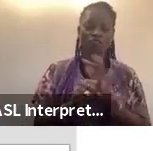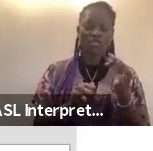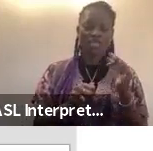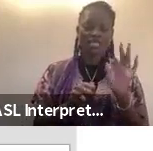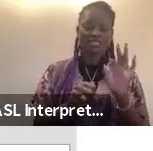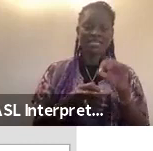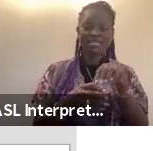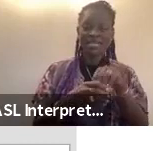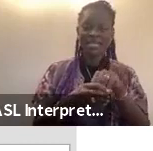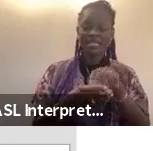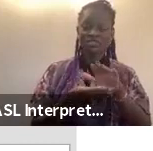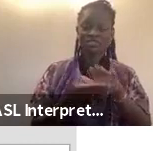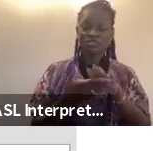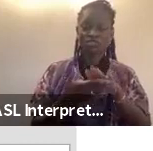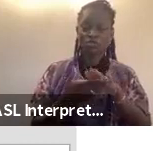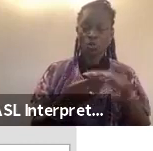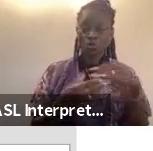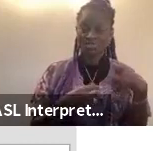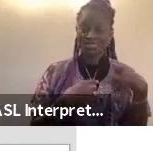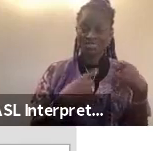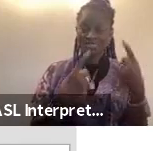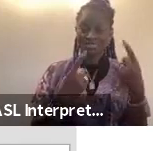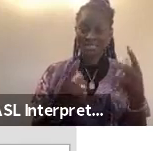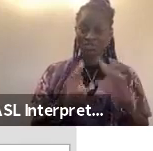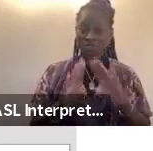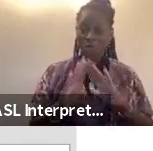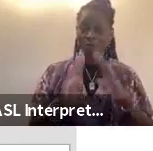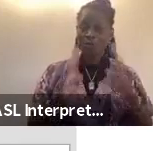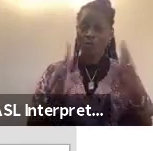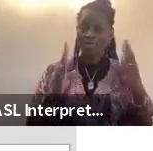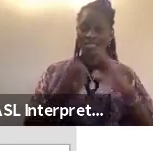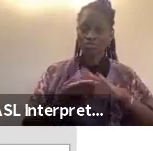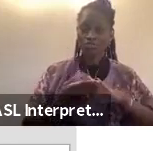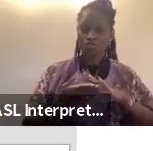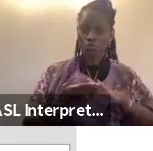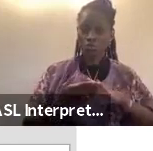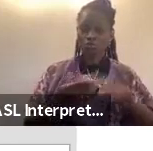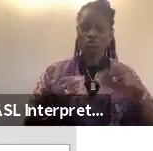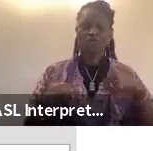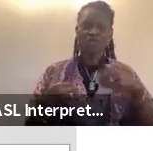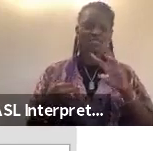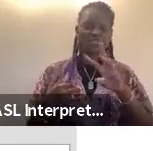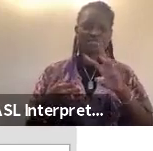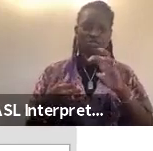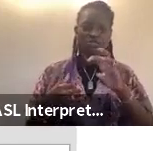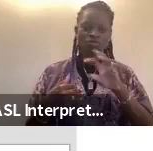since reopening this fall, we've had a total of 653 cases,